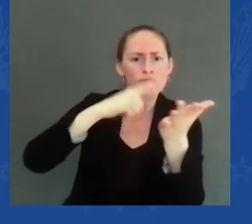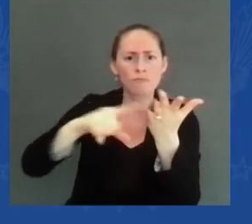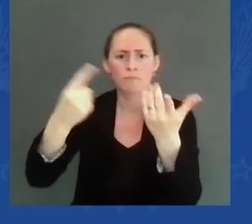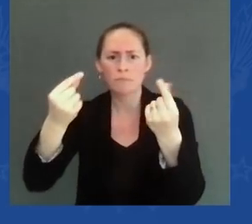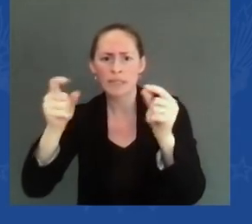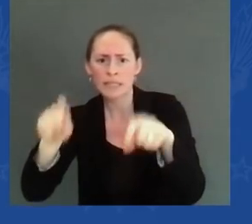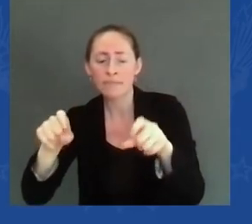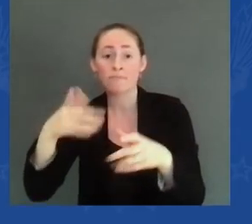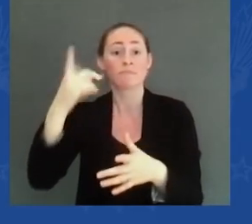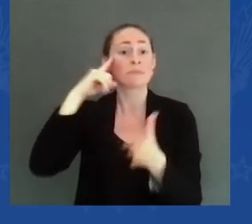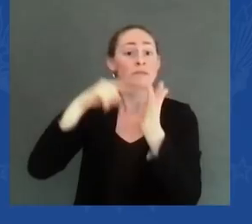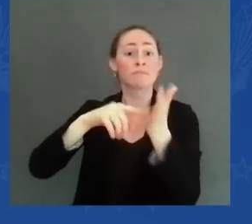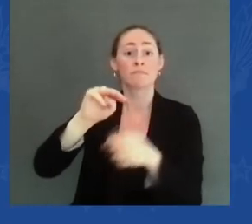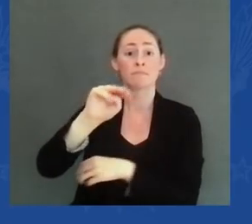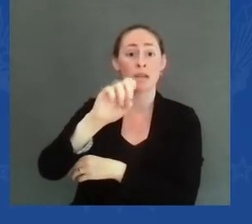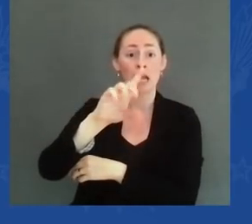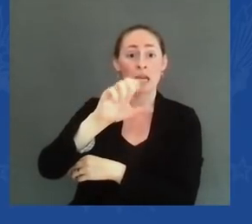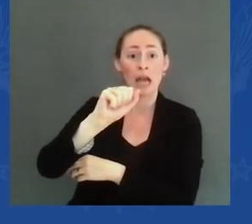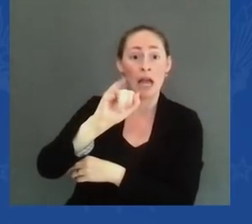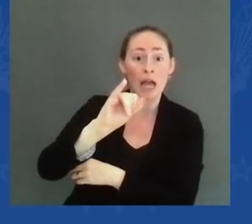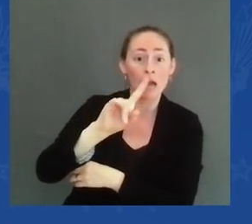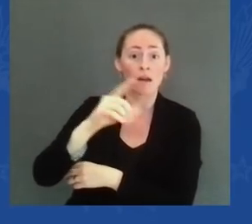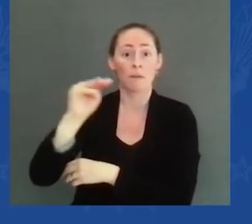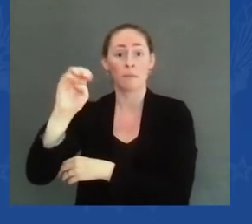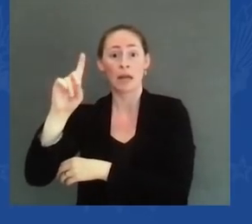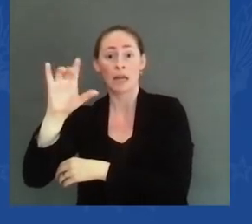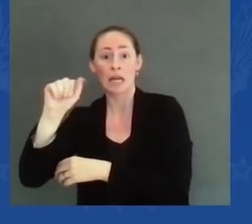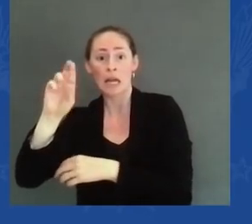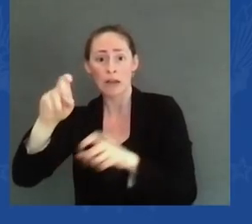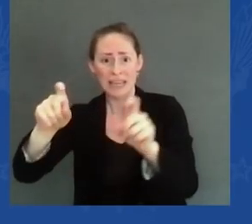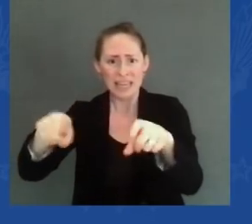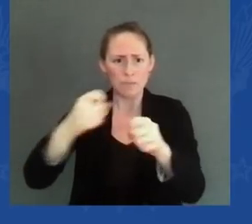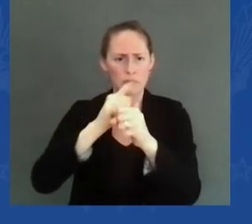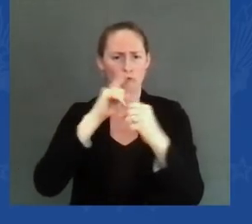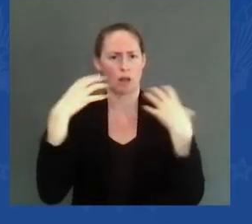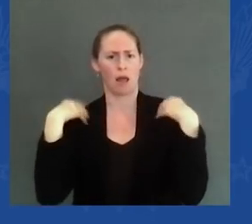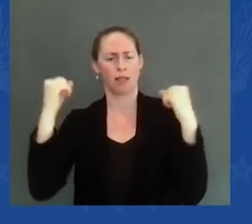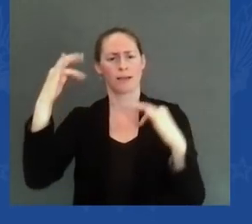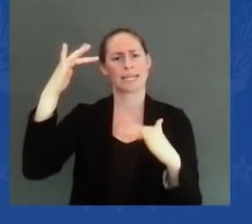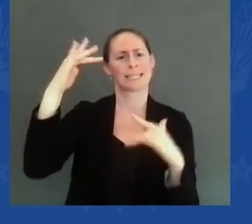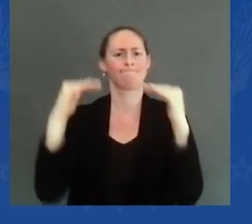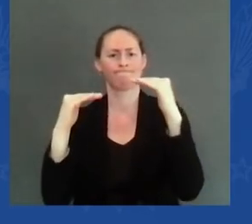so that the hardest hit, including lower-income folks, communities of color, and the elderly,